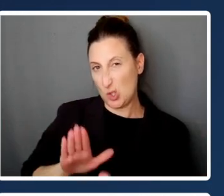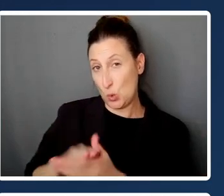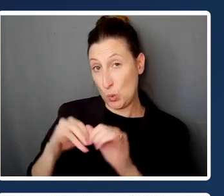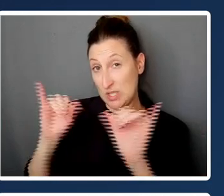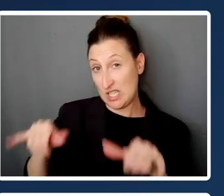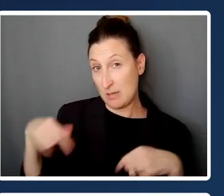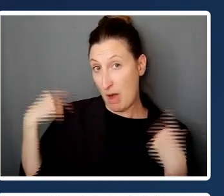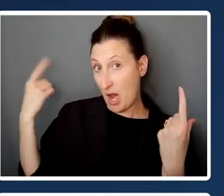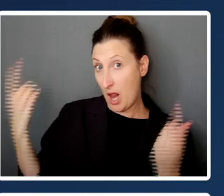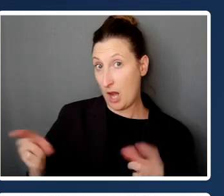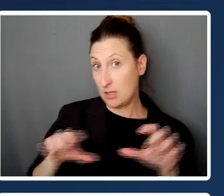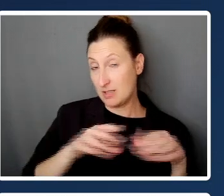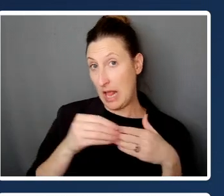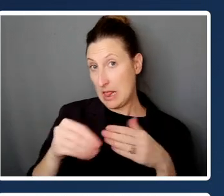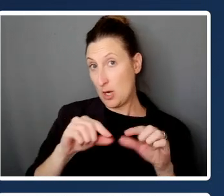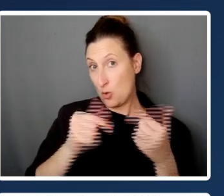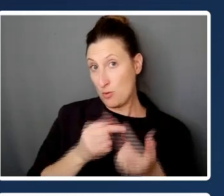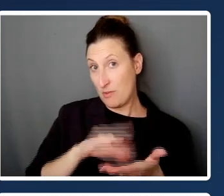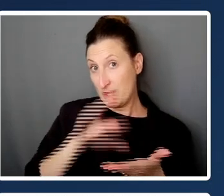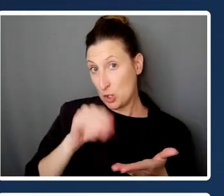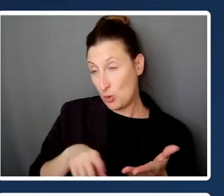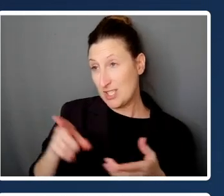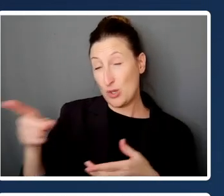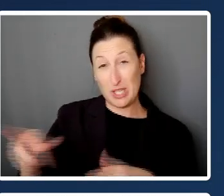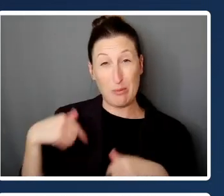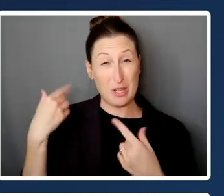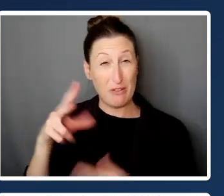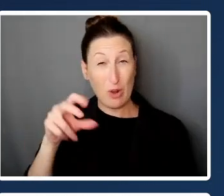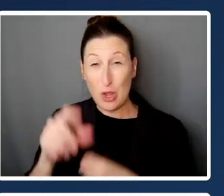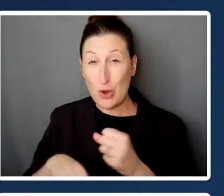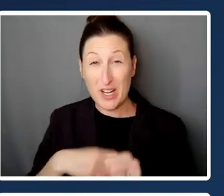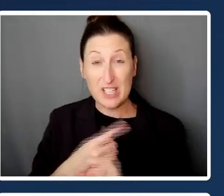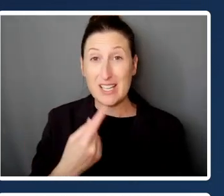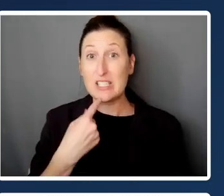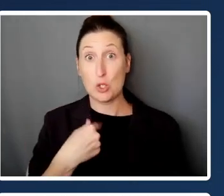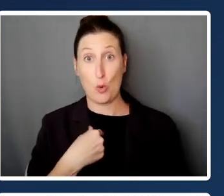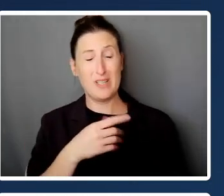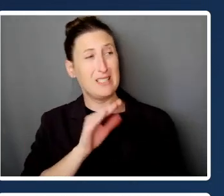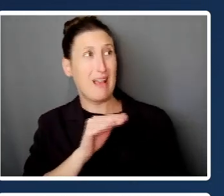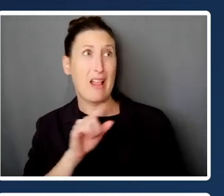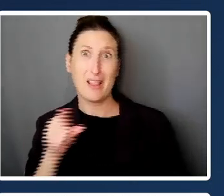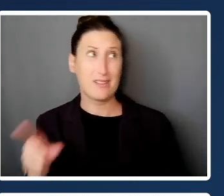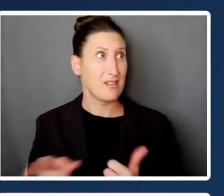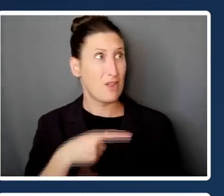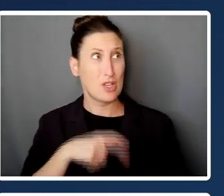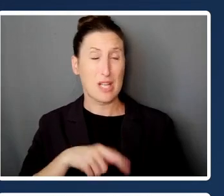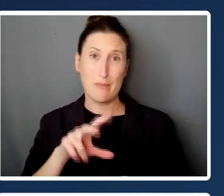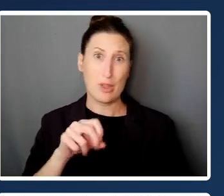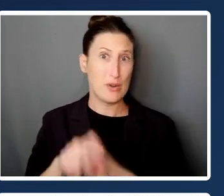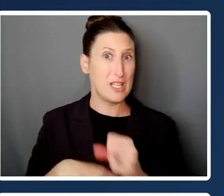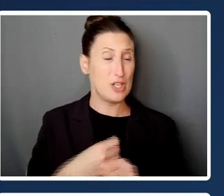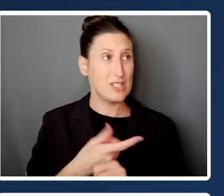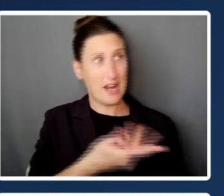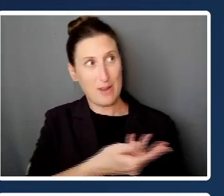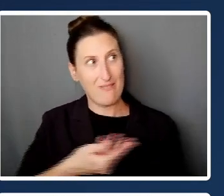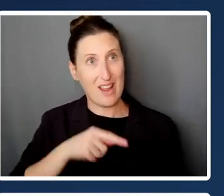our public school system for 30 years. And she said to me, you know, "Ms. Barrera, you know, this is the first time in 30 years that I've been invited into the classroom." And so not